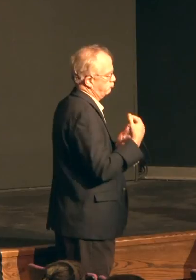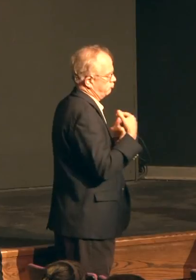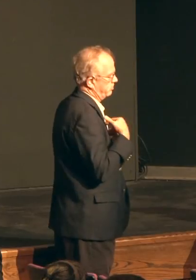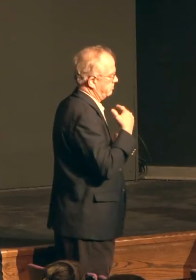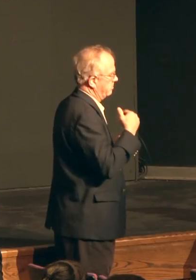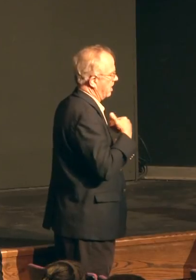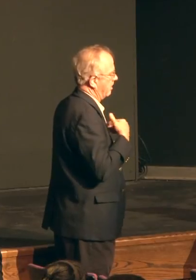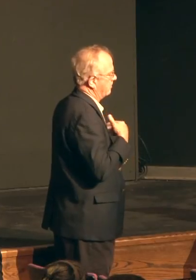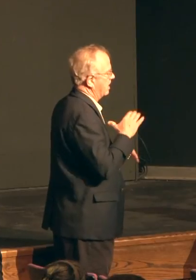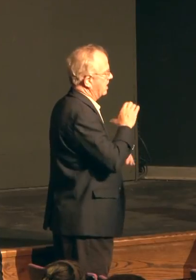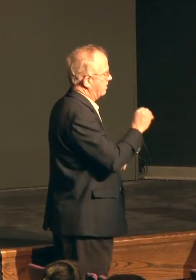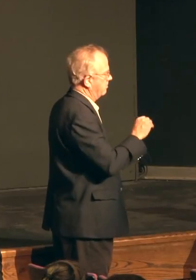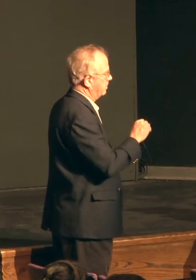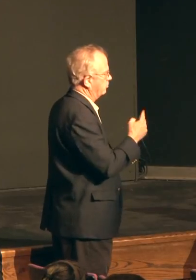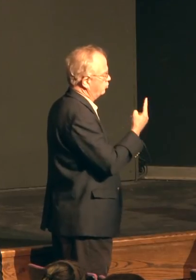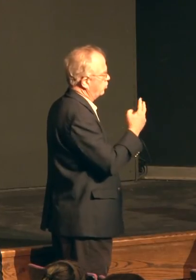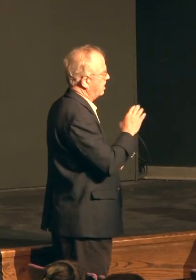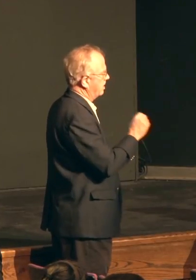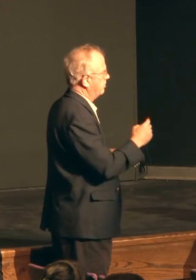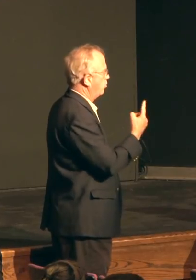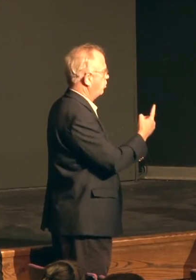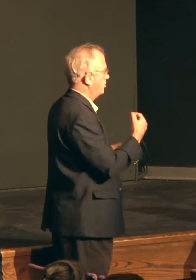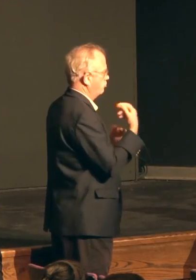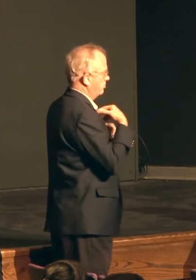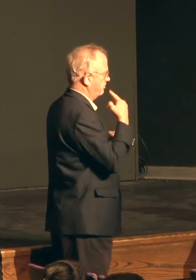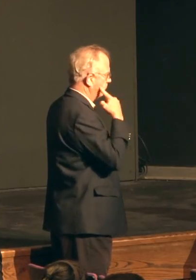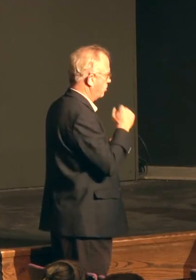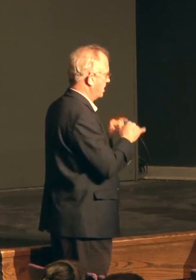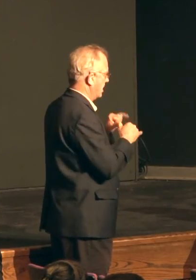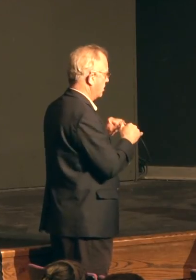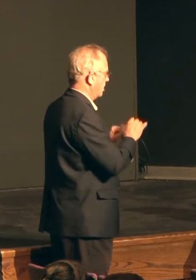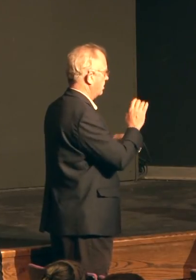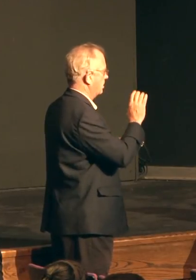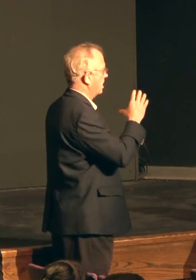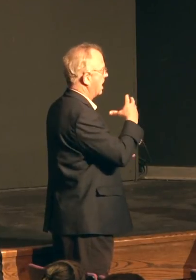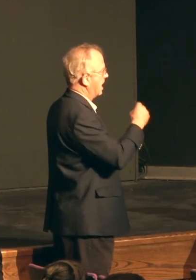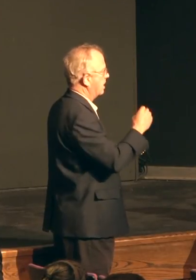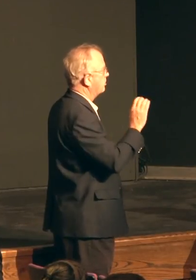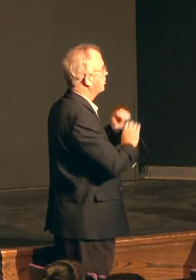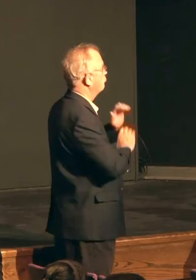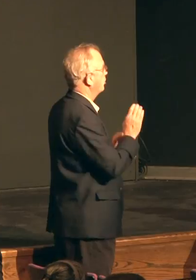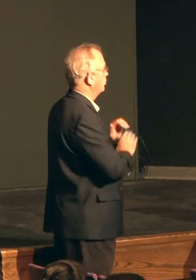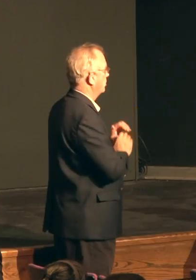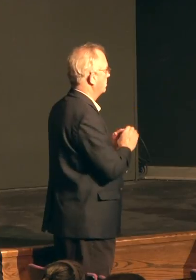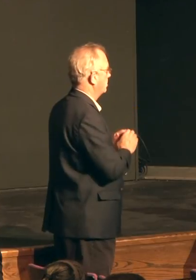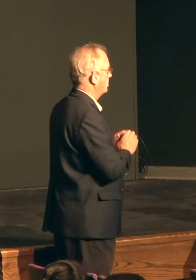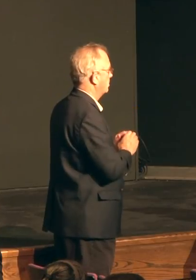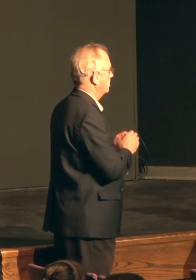I am a Deaf business owner. I have a company, actually, two, one is for engineering and one is